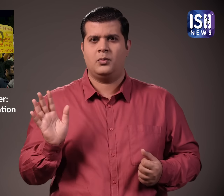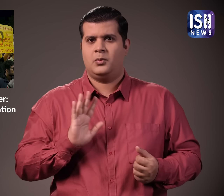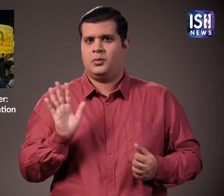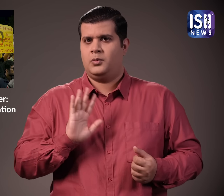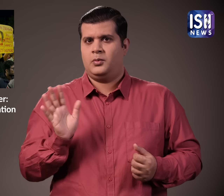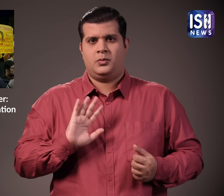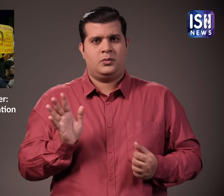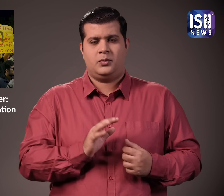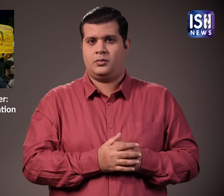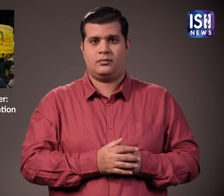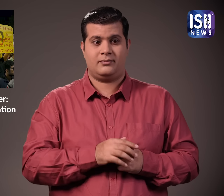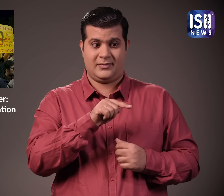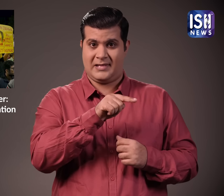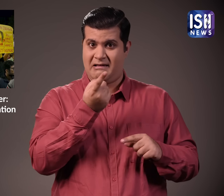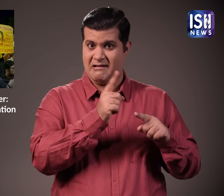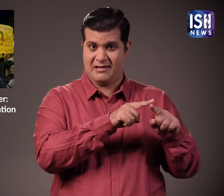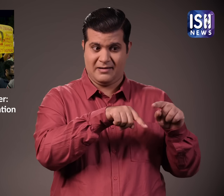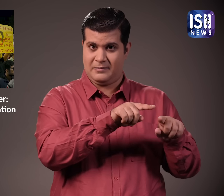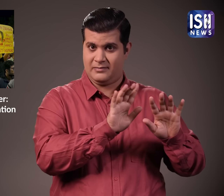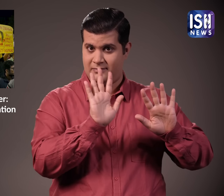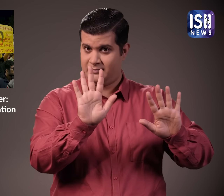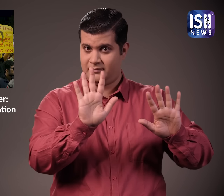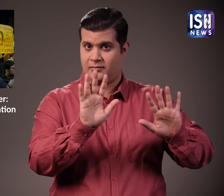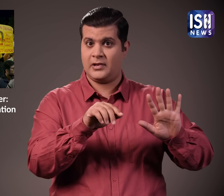The postmortem findings are extremely shocking.